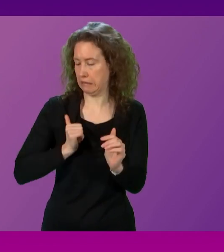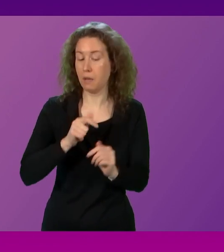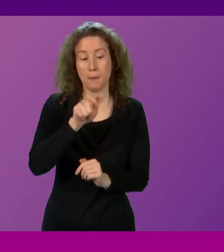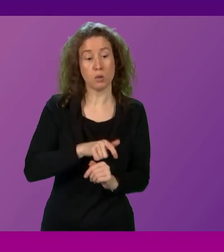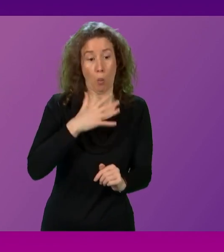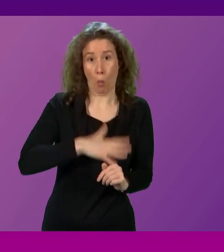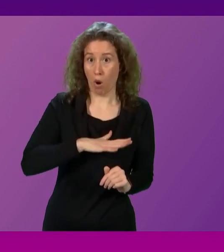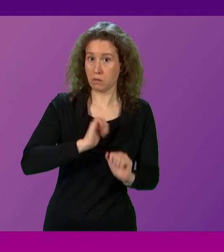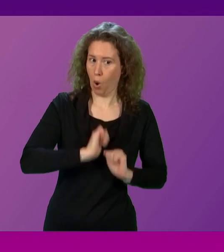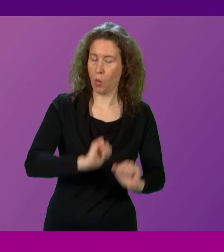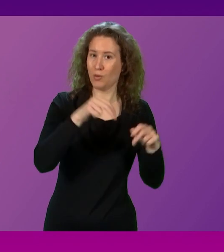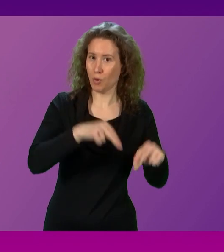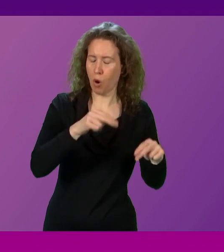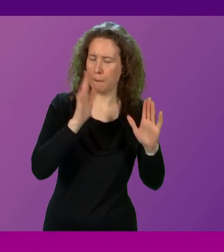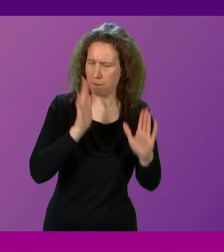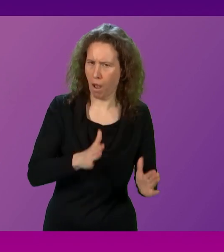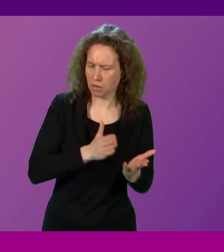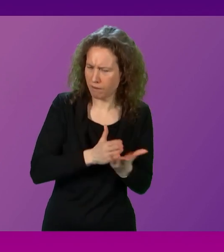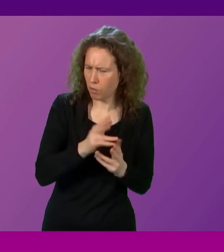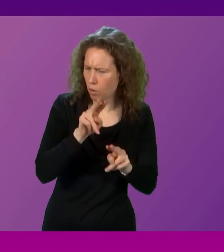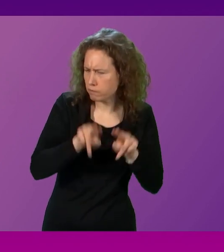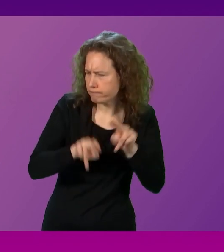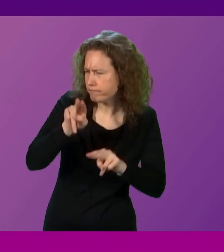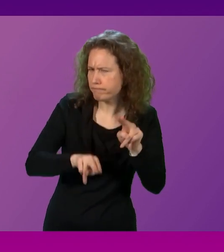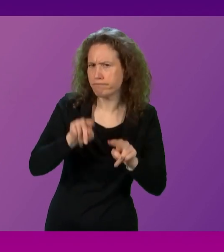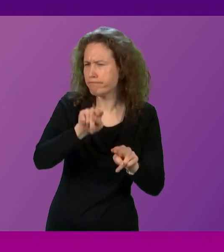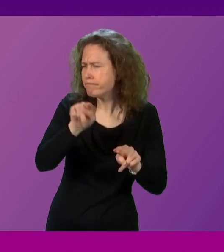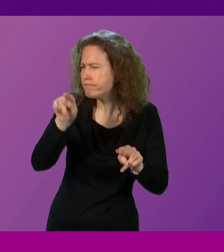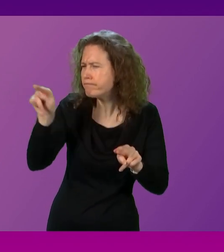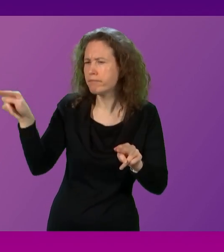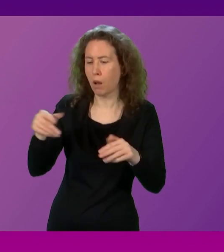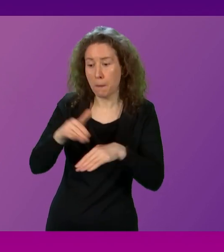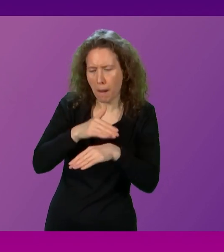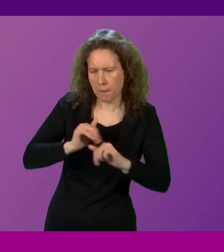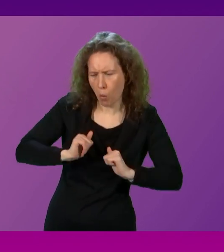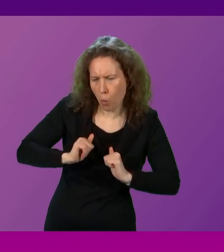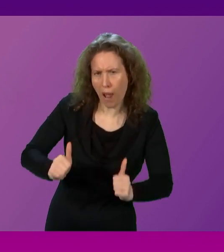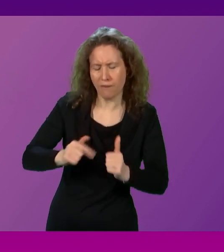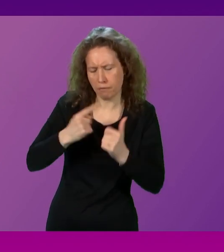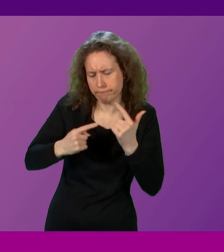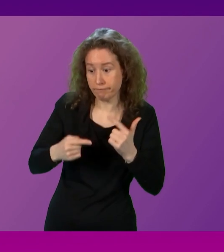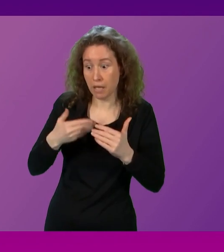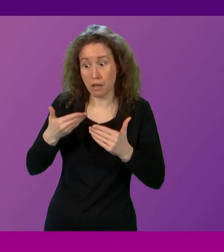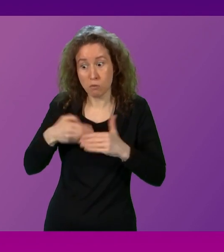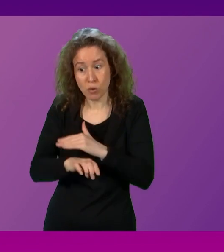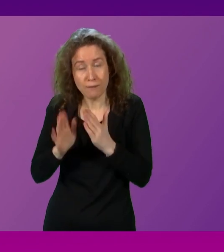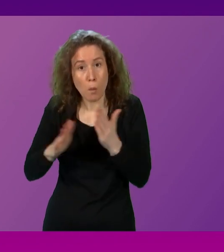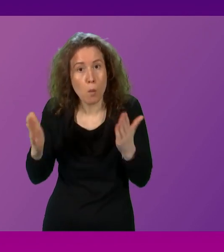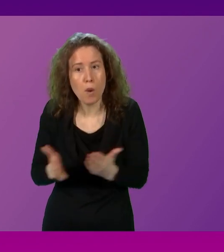owners to consider rigorously and fully all aspects of the welfare of the puppy, including the breeding, before buying.